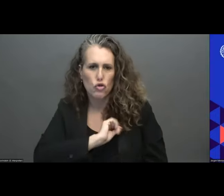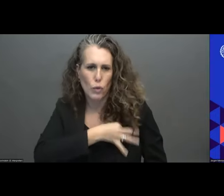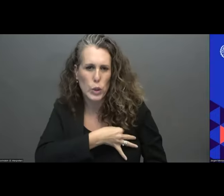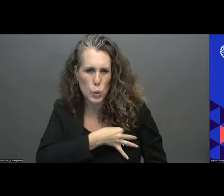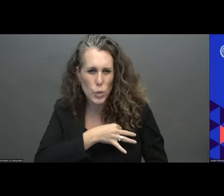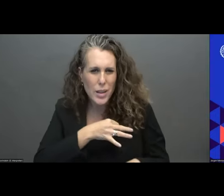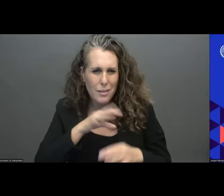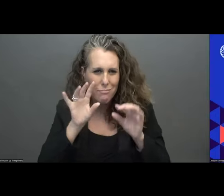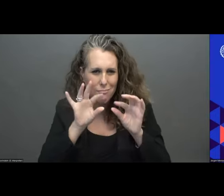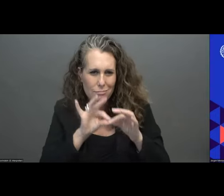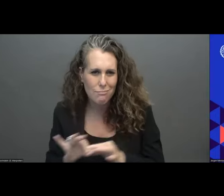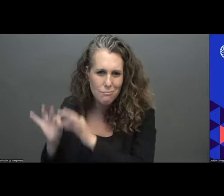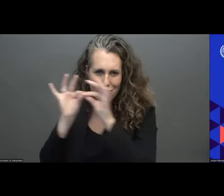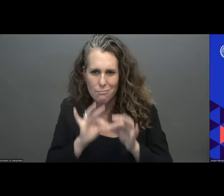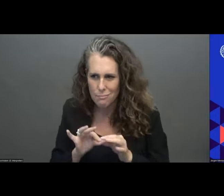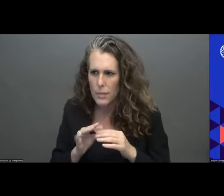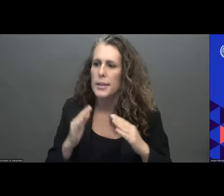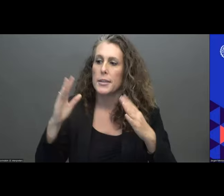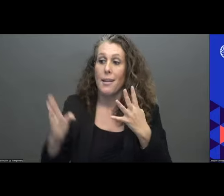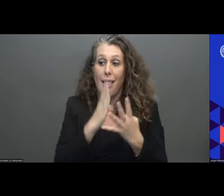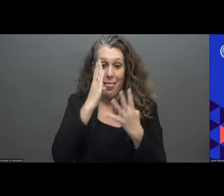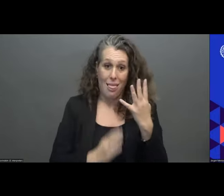16:04:36 And last but not least we have Eric Gandhi.